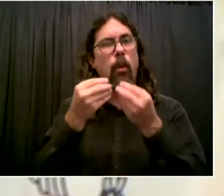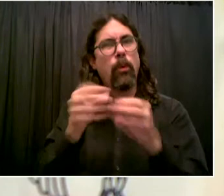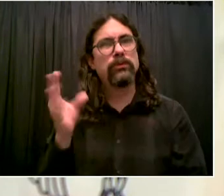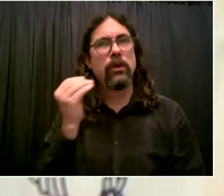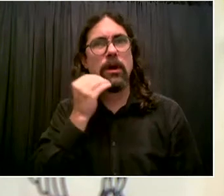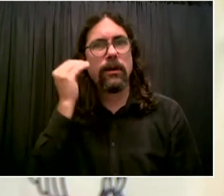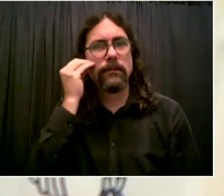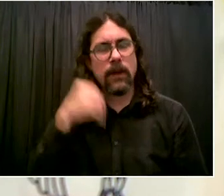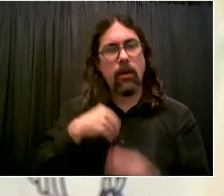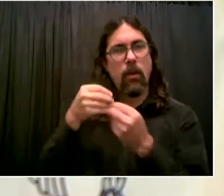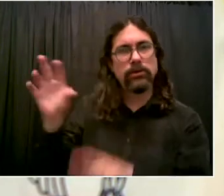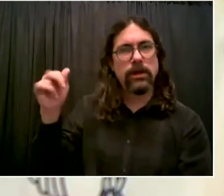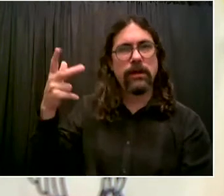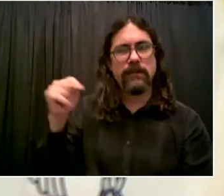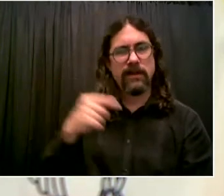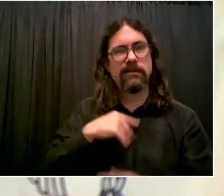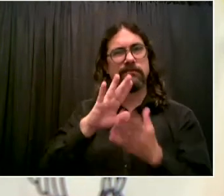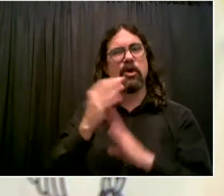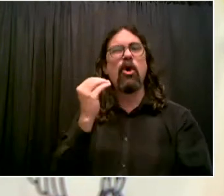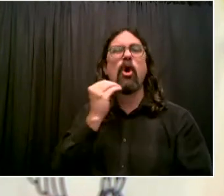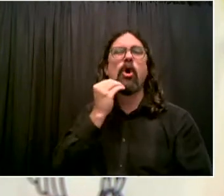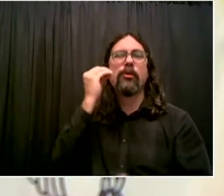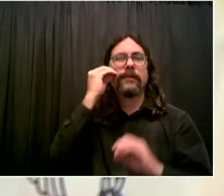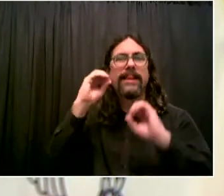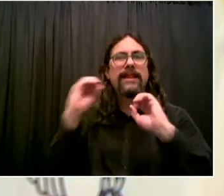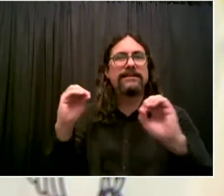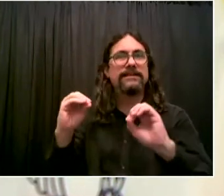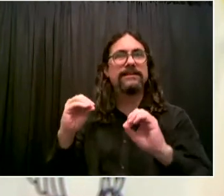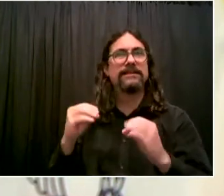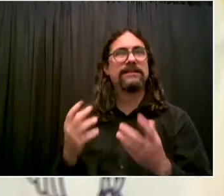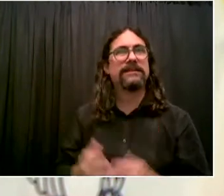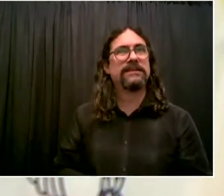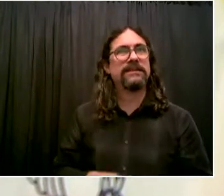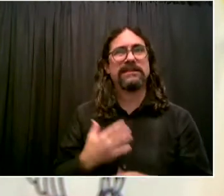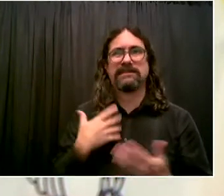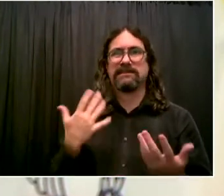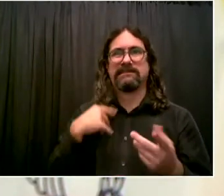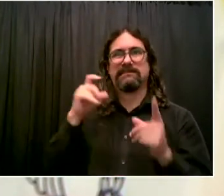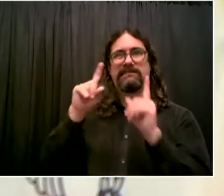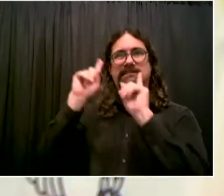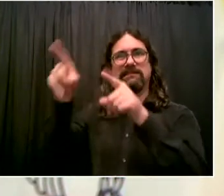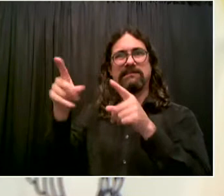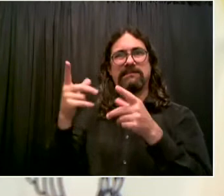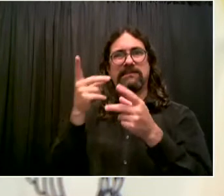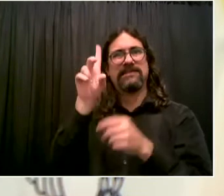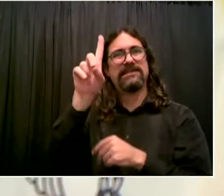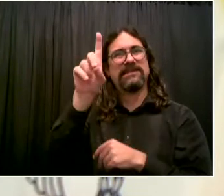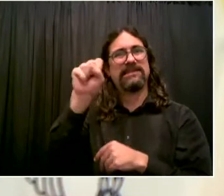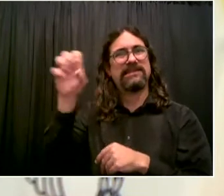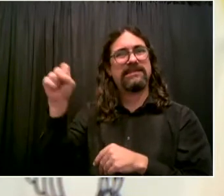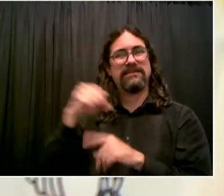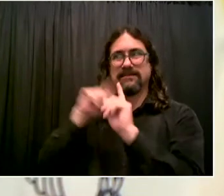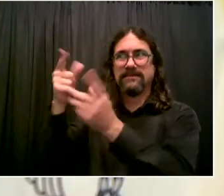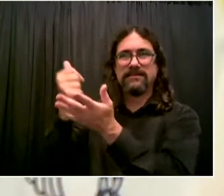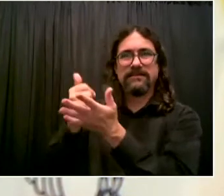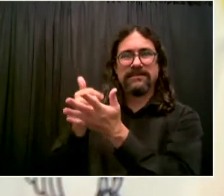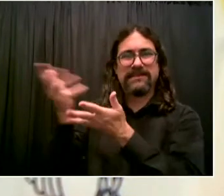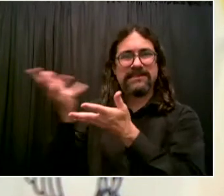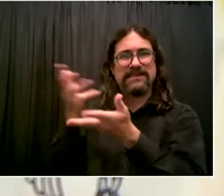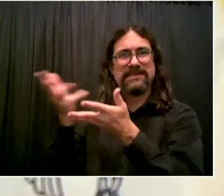HOMELESS. I CONTACTED TCAS AND THEY SSAISTED ME